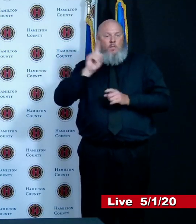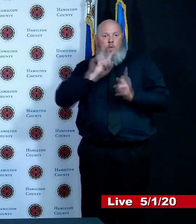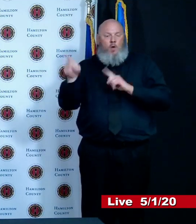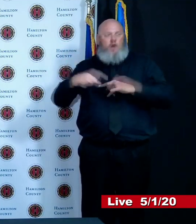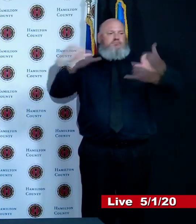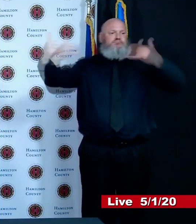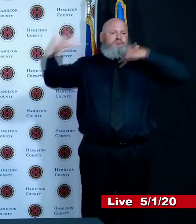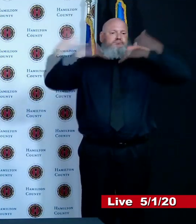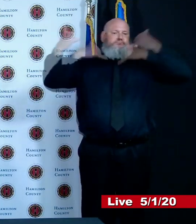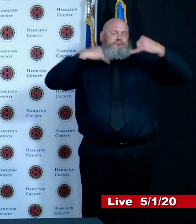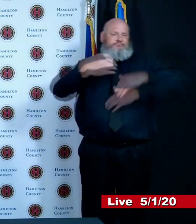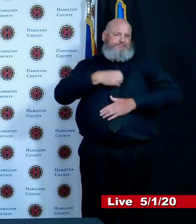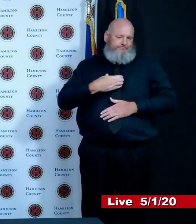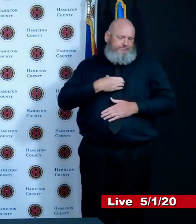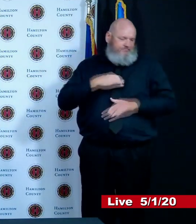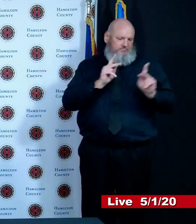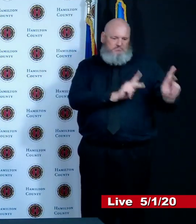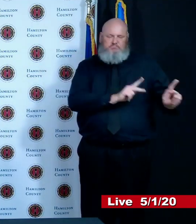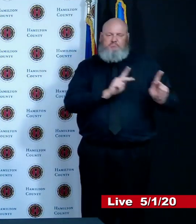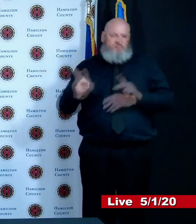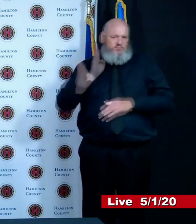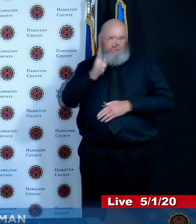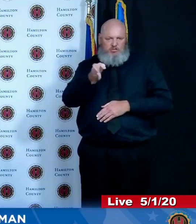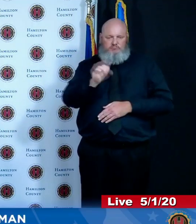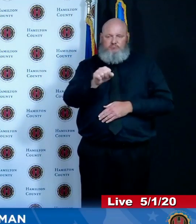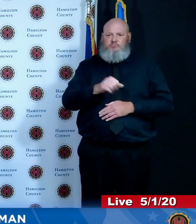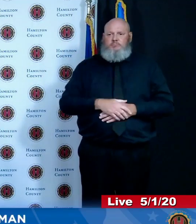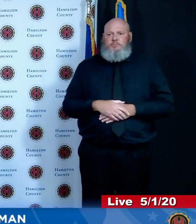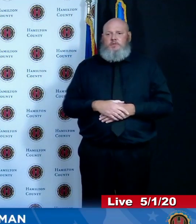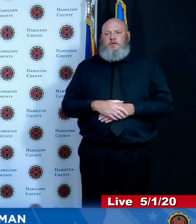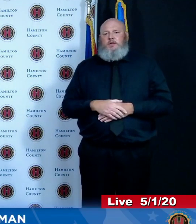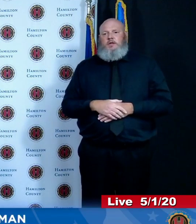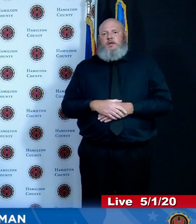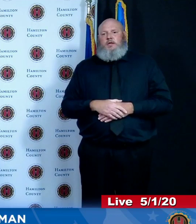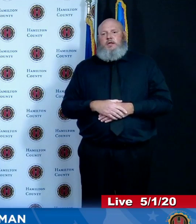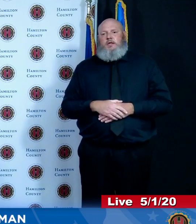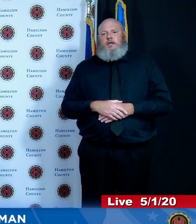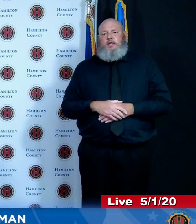response be different yeah you know the good news is we are definitely more